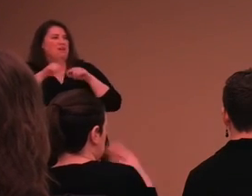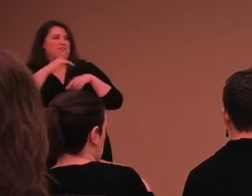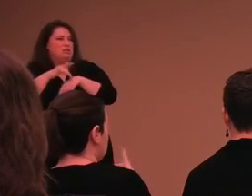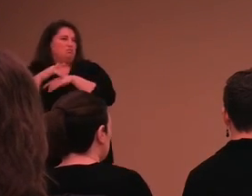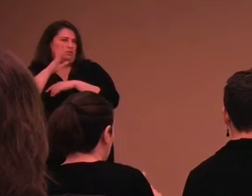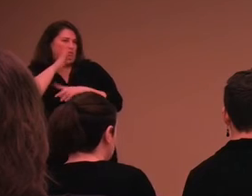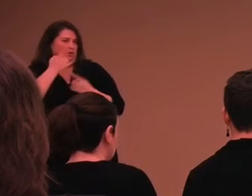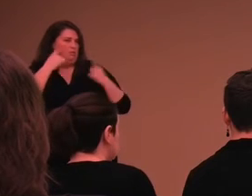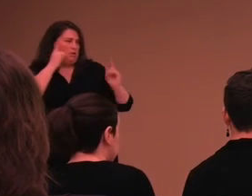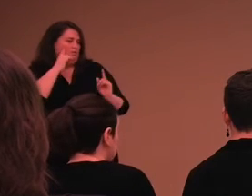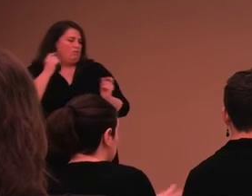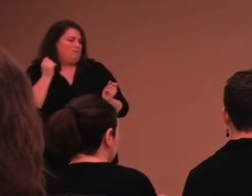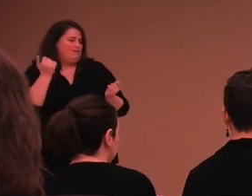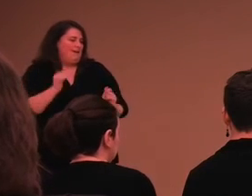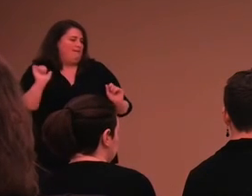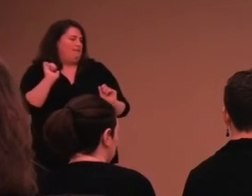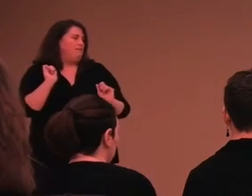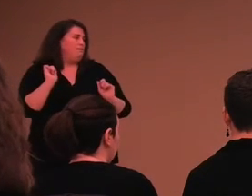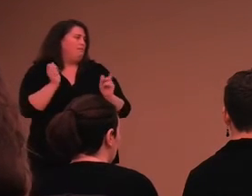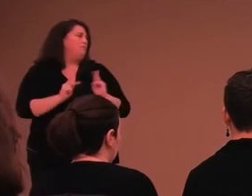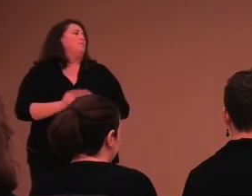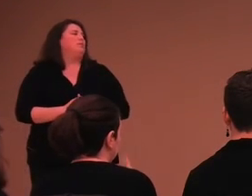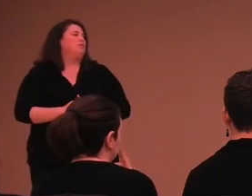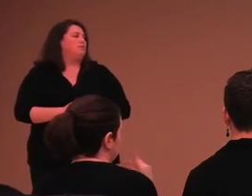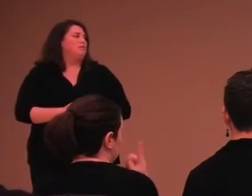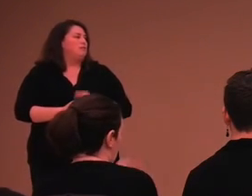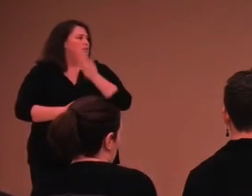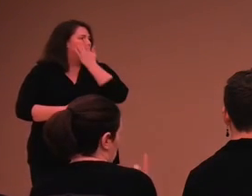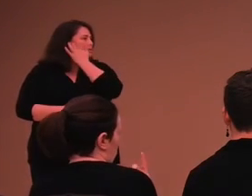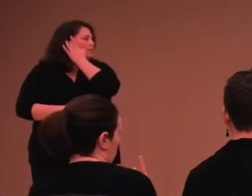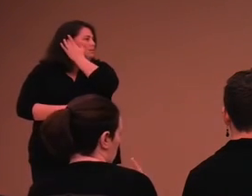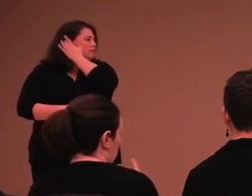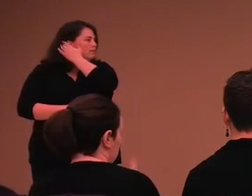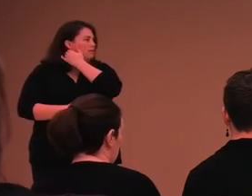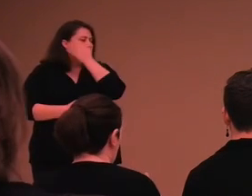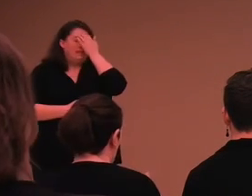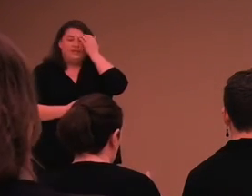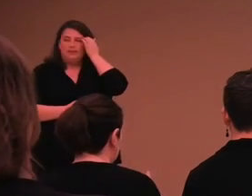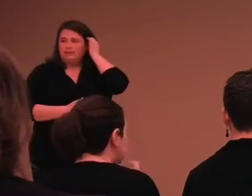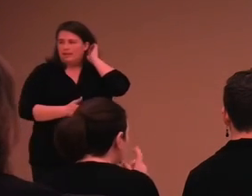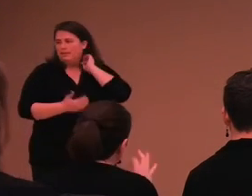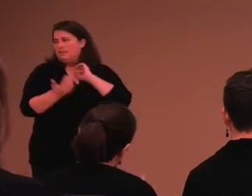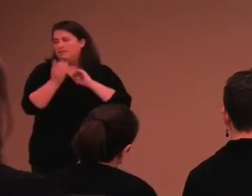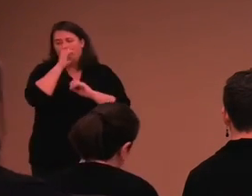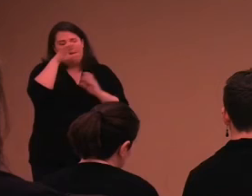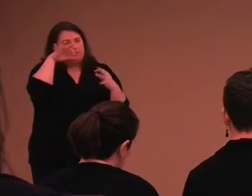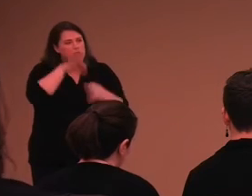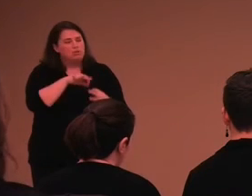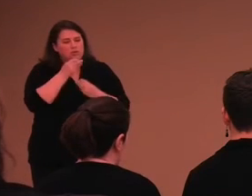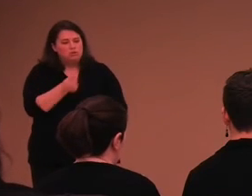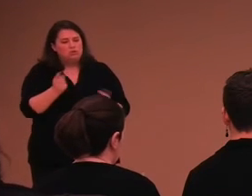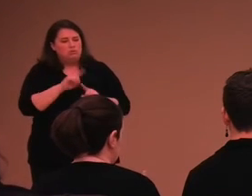Yeah, when it comes to the text. That's what we've done It's a no means a perfect solution, but that's what we're doing right now